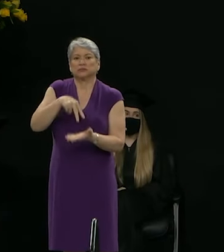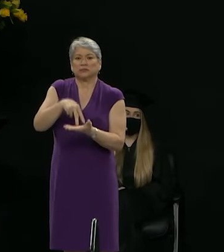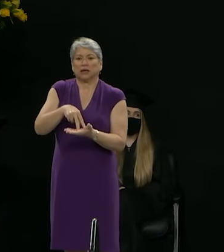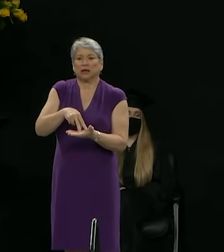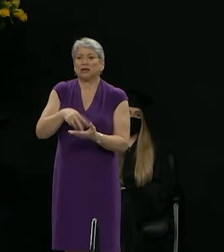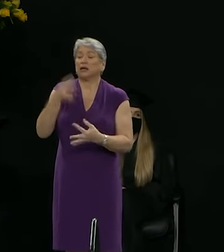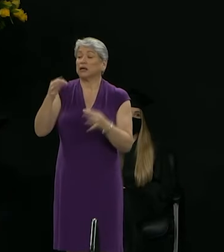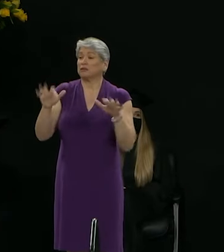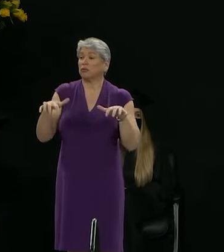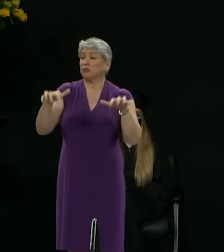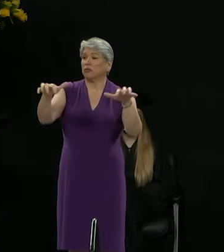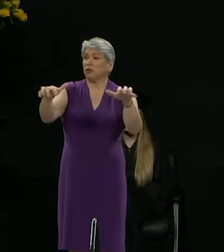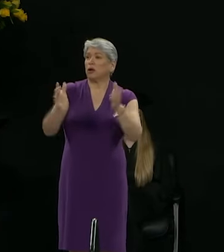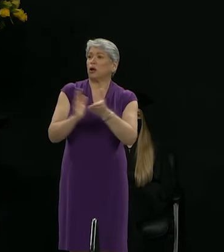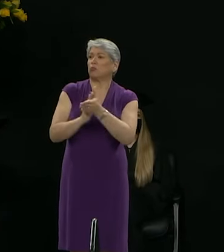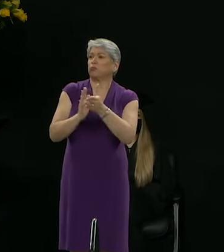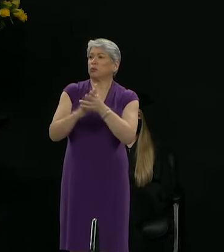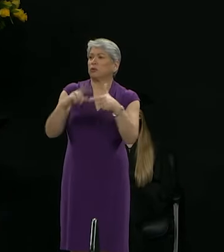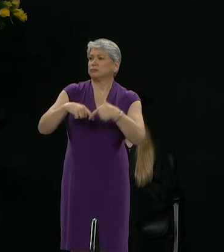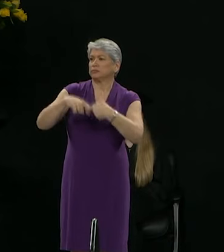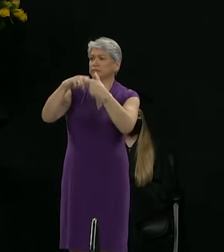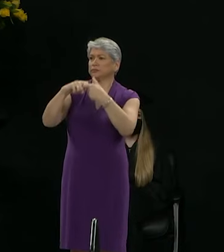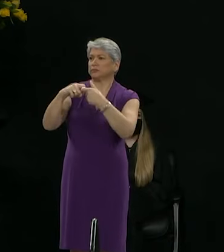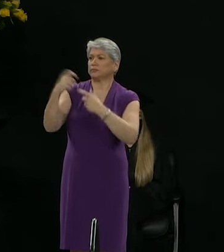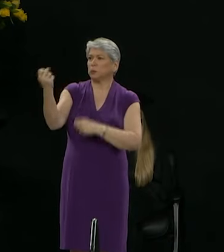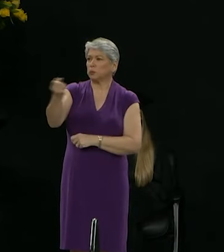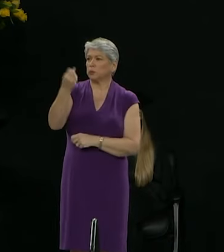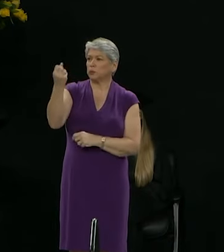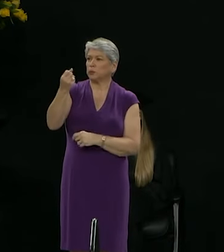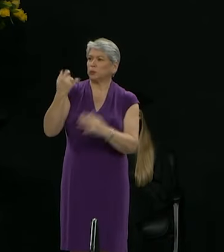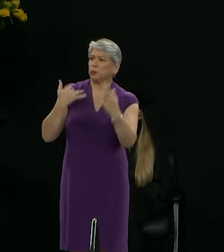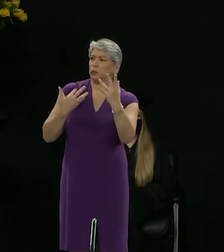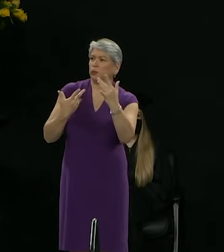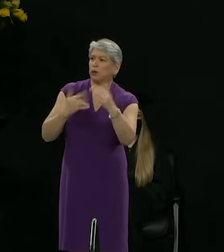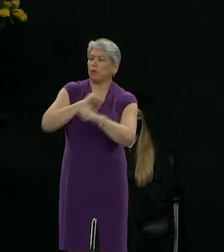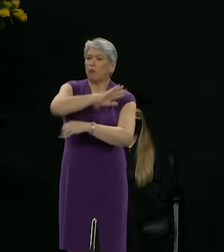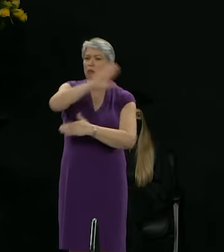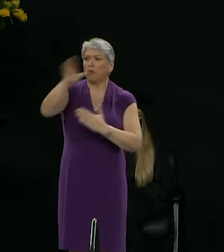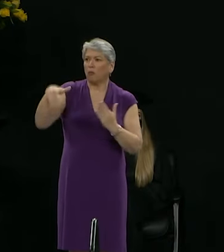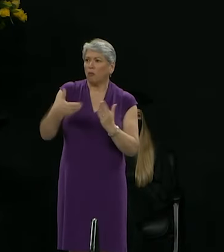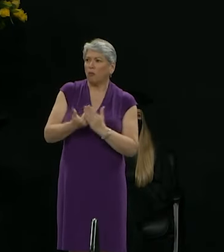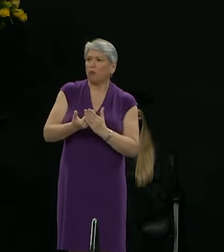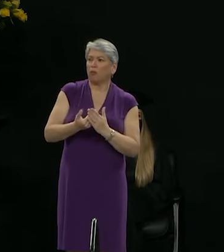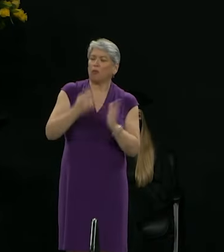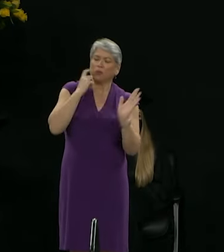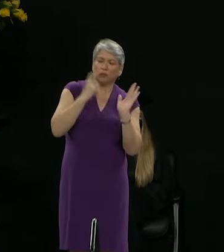and if the audience would, please hold your applause until each individual has been recognized.